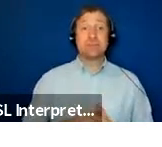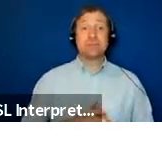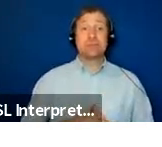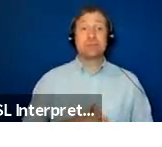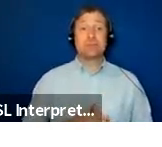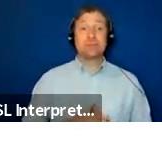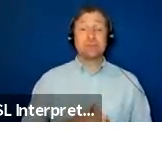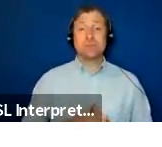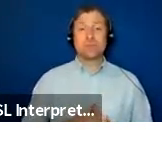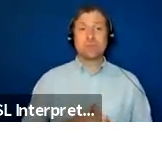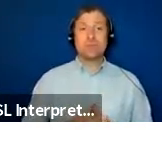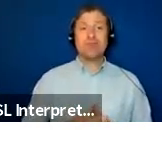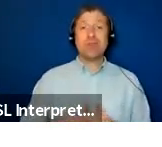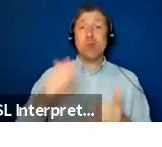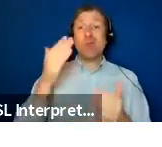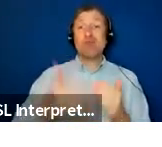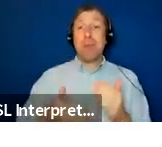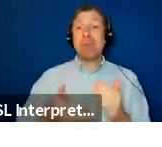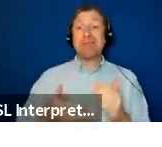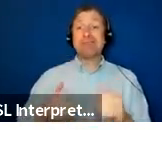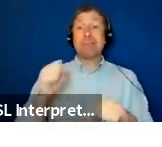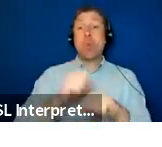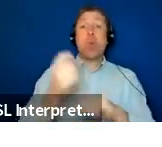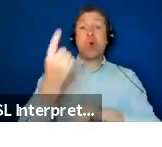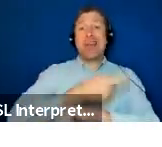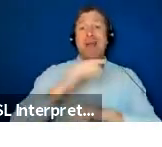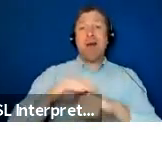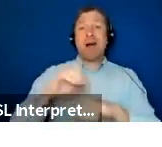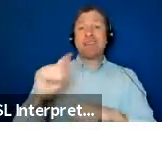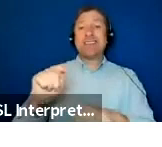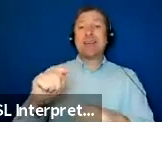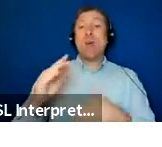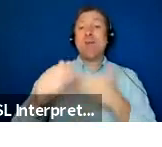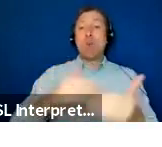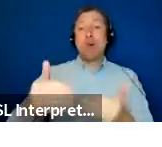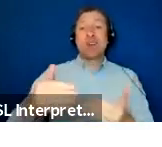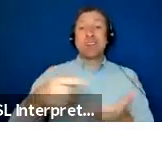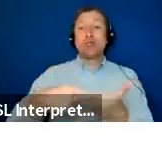So when it comes to wrapping the day onset, there will be a checkout process. And for those who are continuing on in production